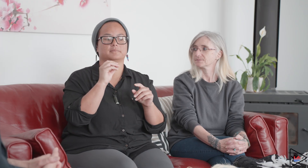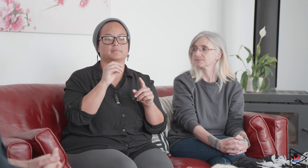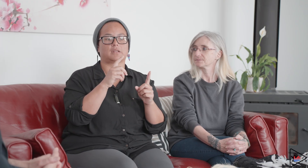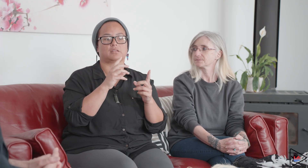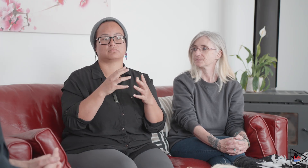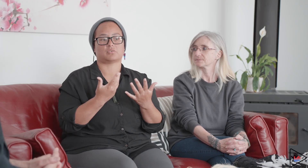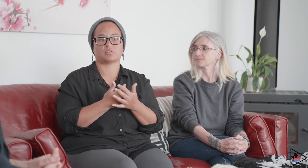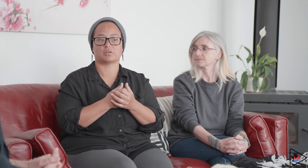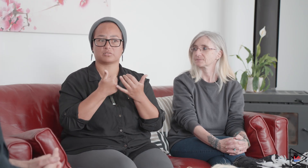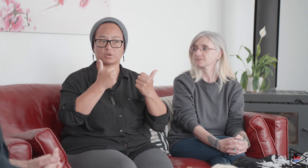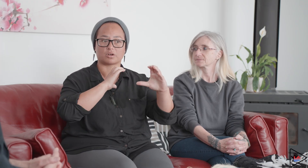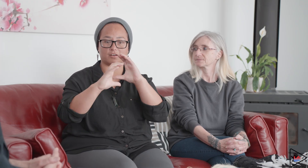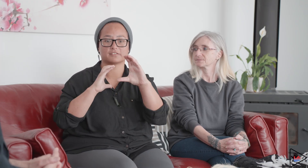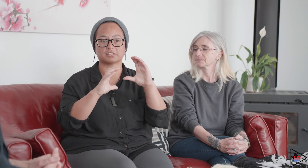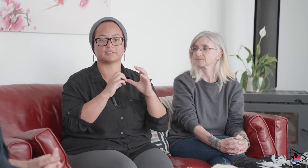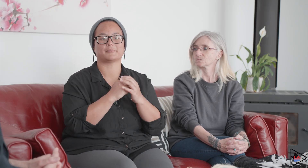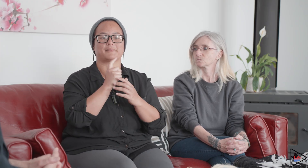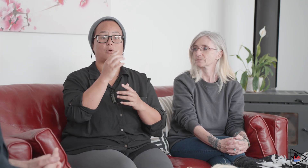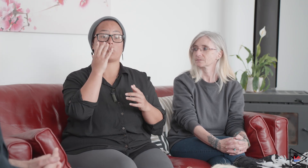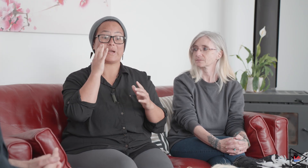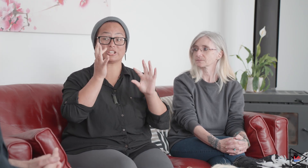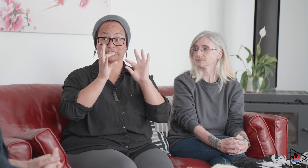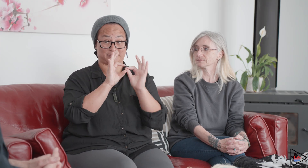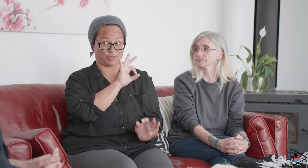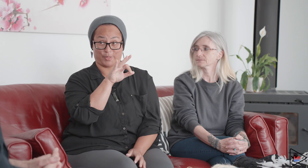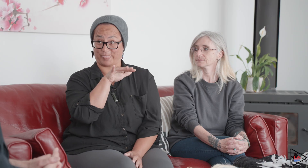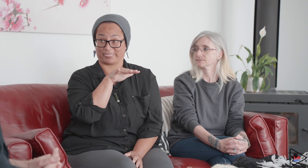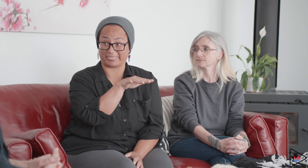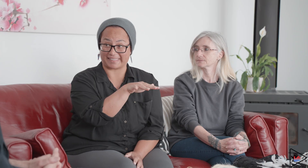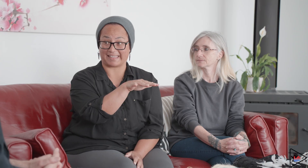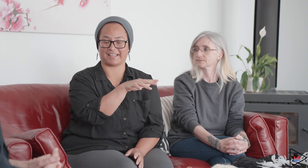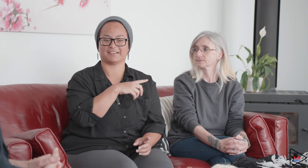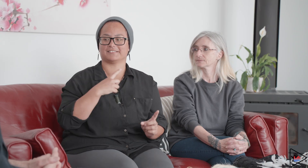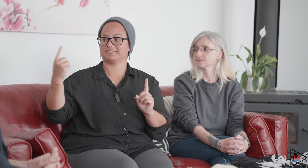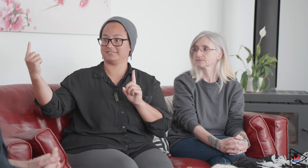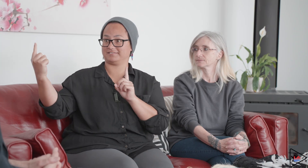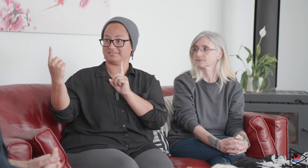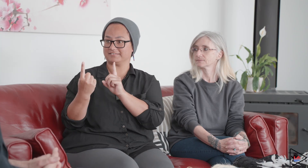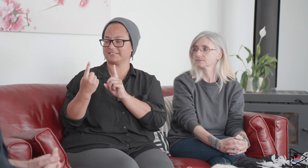that we were using. Uh we had good communication there really, when an interpreter wasn't available